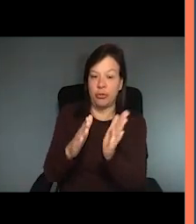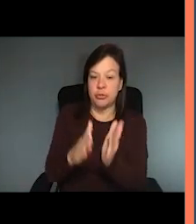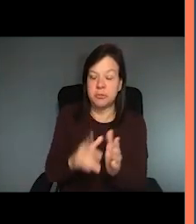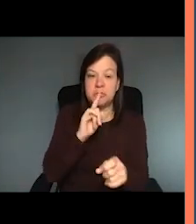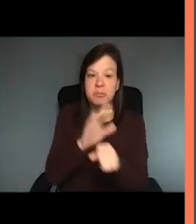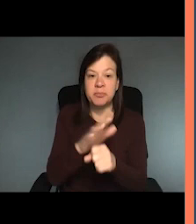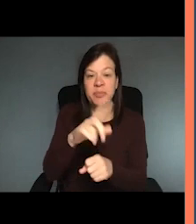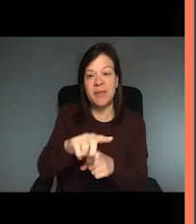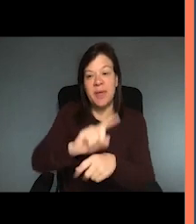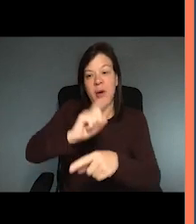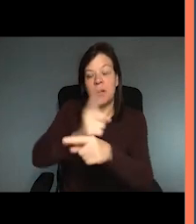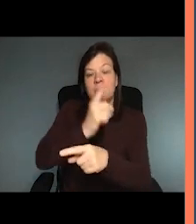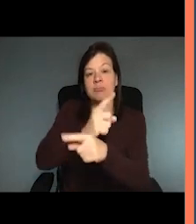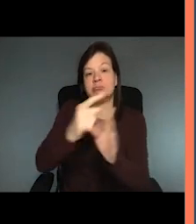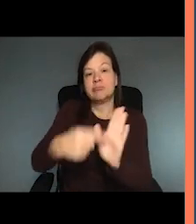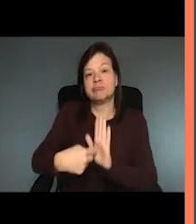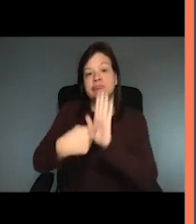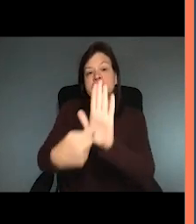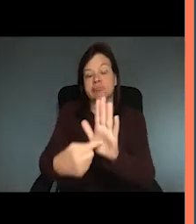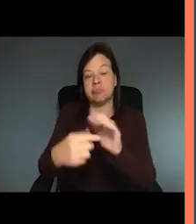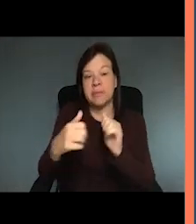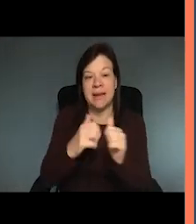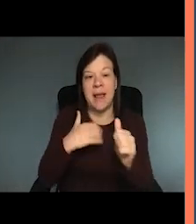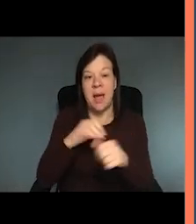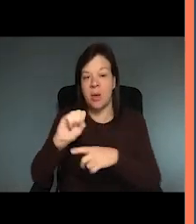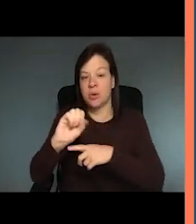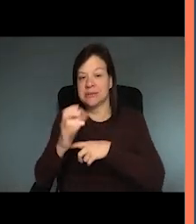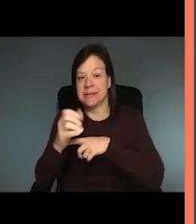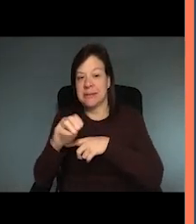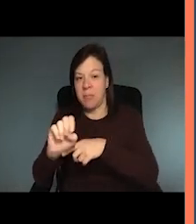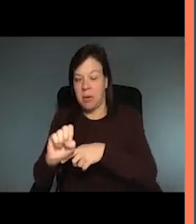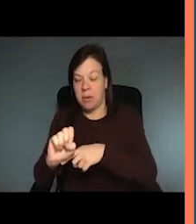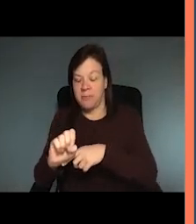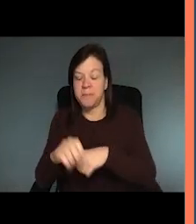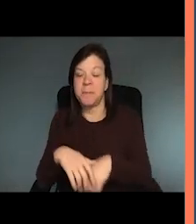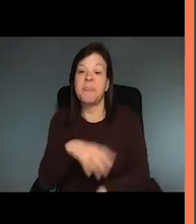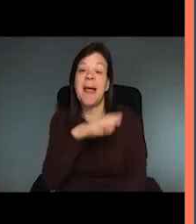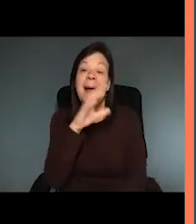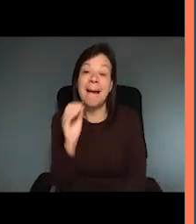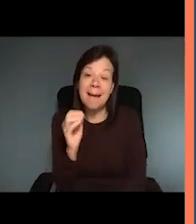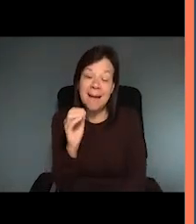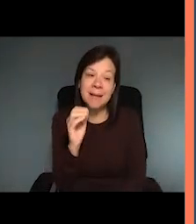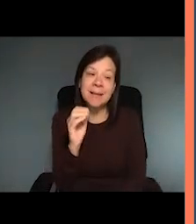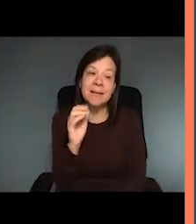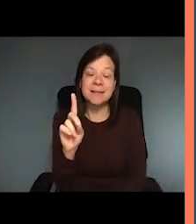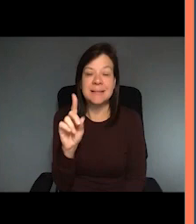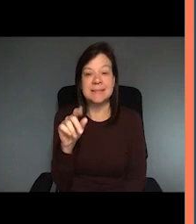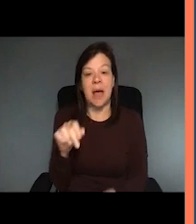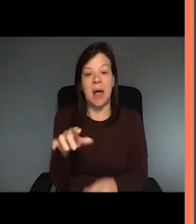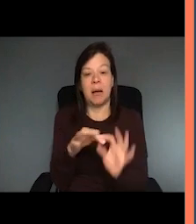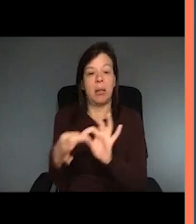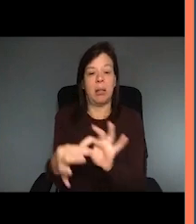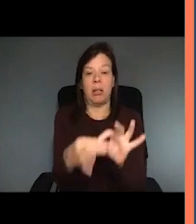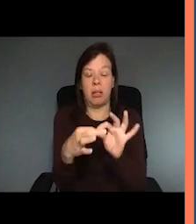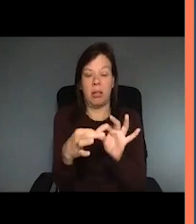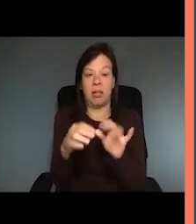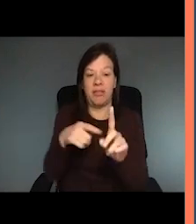THEY WERE PROPERLY REMITTED IN THE SCHEMA BASED IN THE DATA BASE AND DATA AROUND THE ARTICLE ITSELF. THIS WAS --